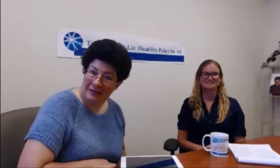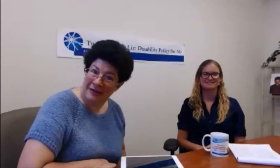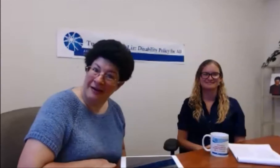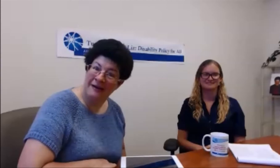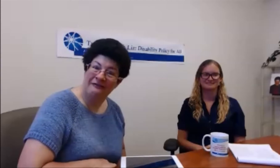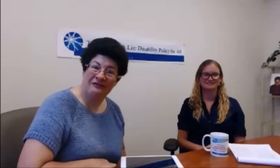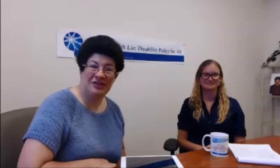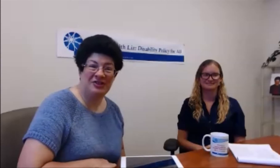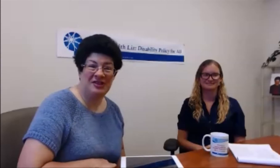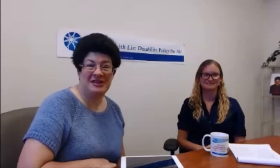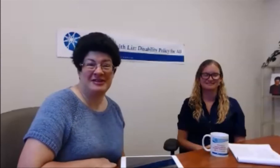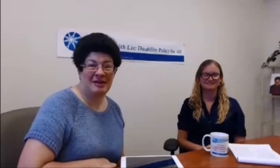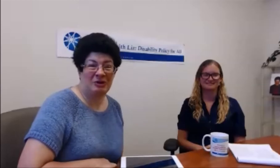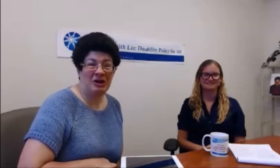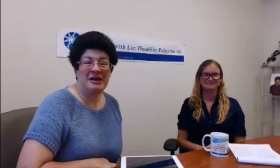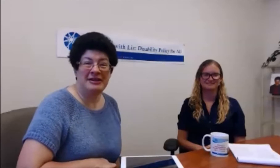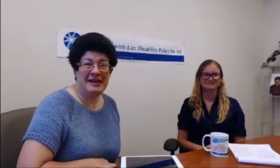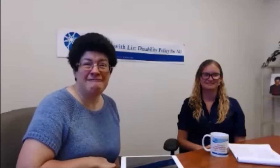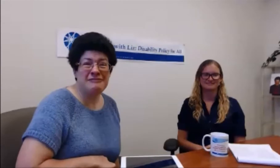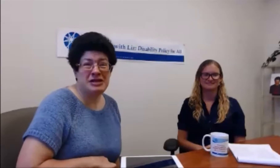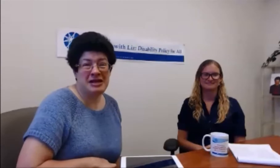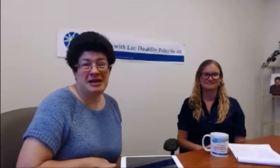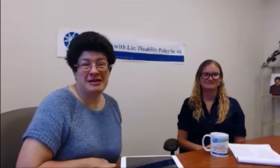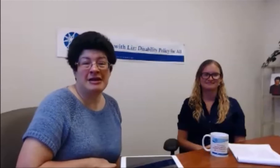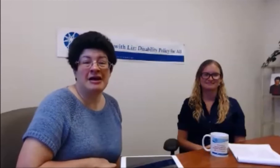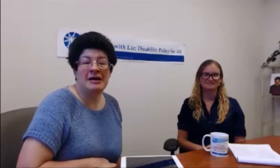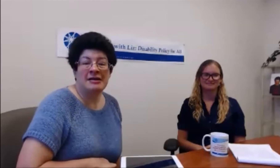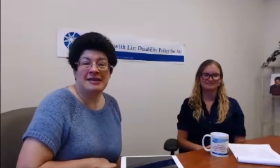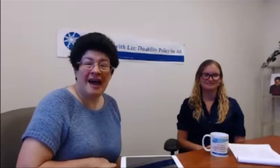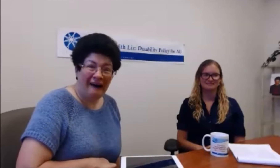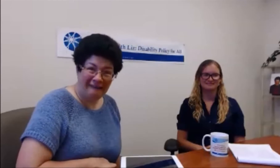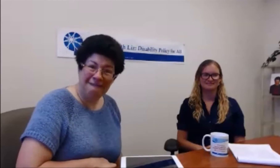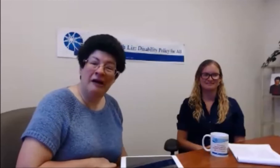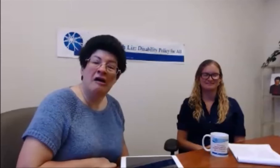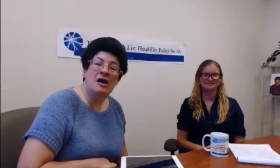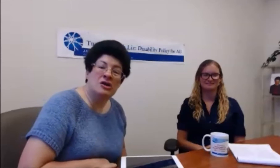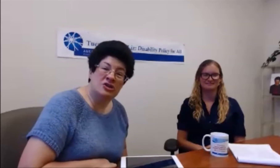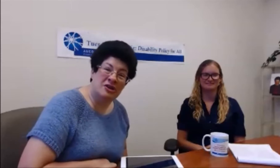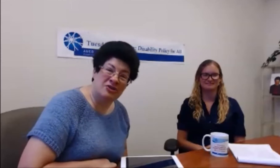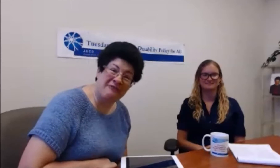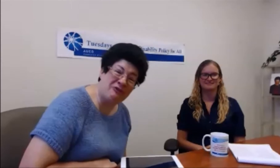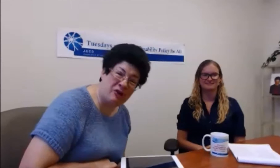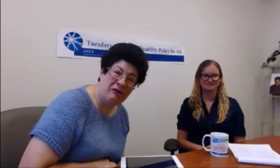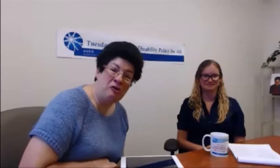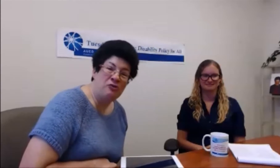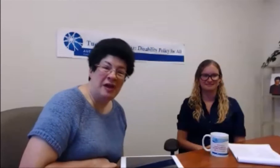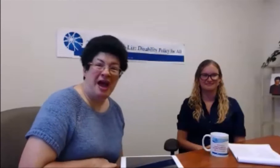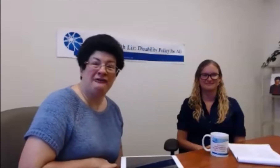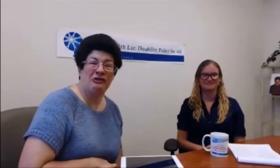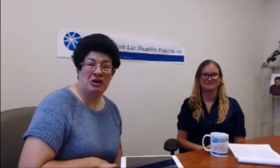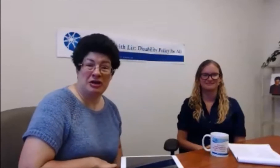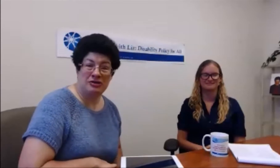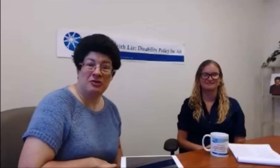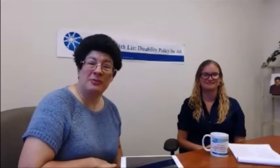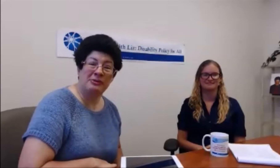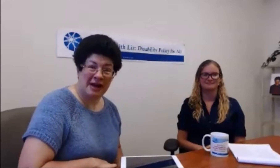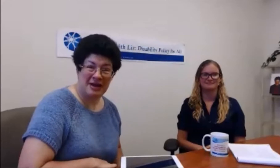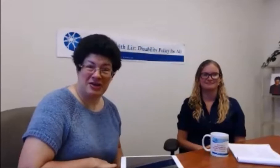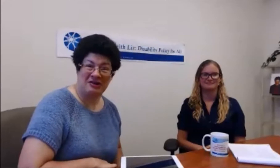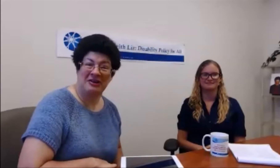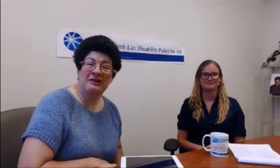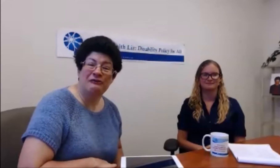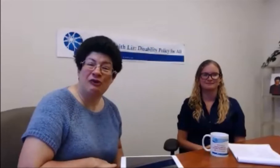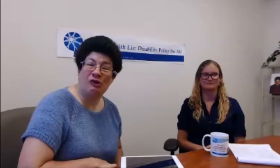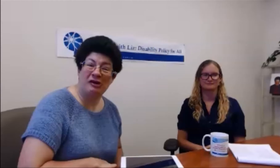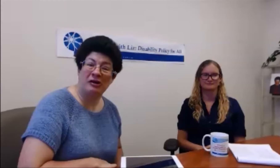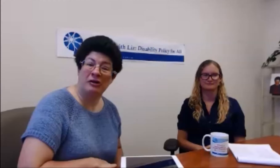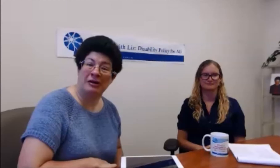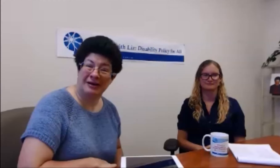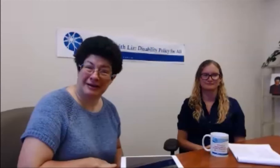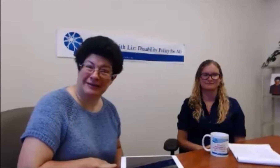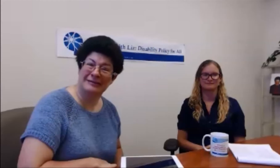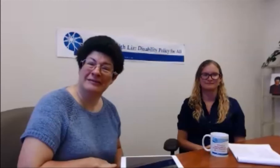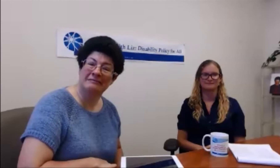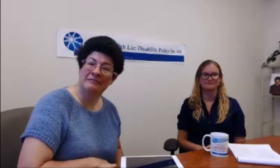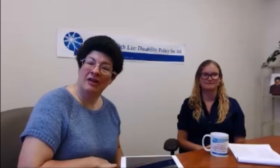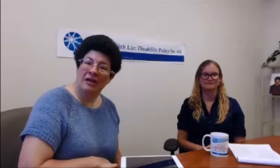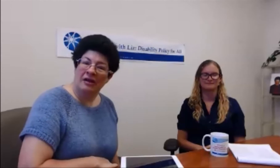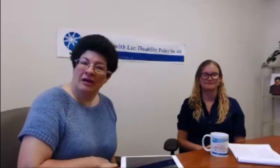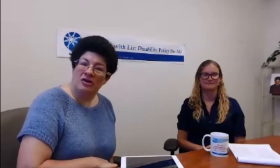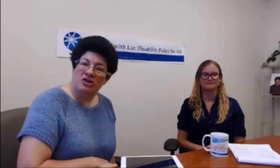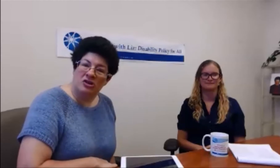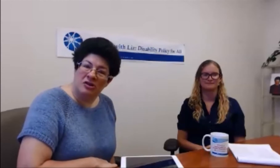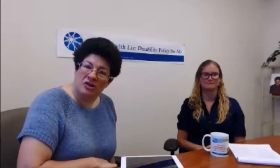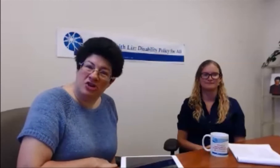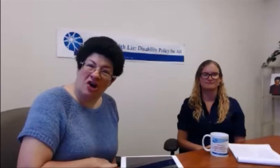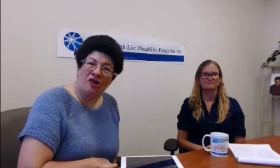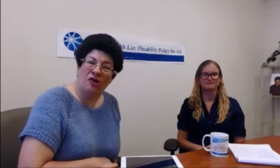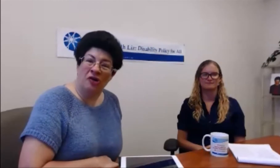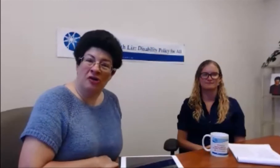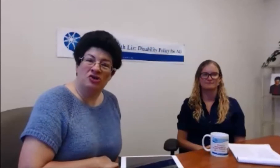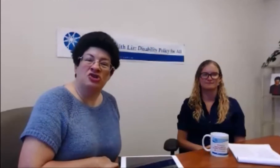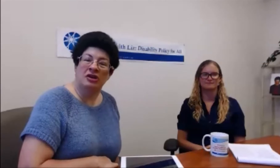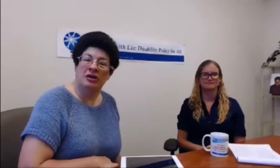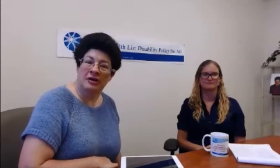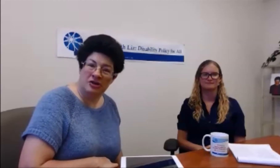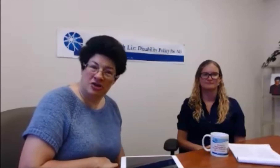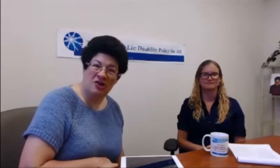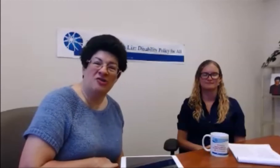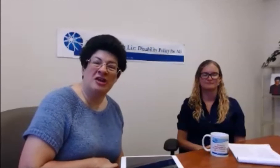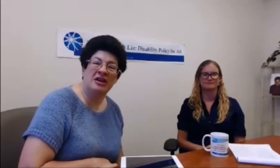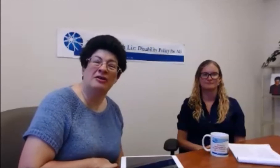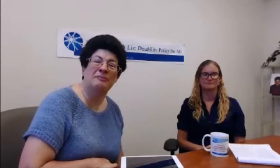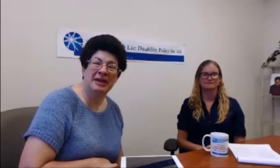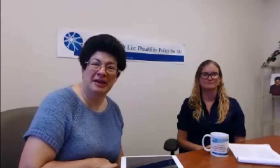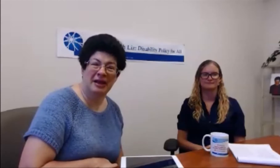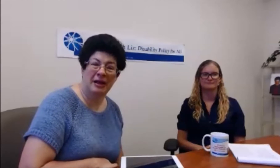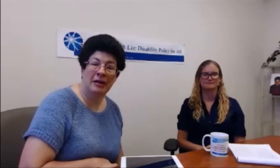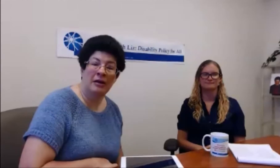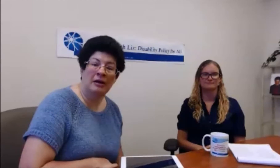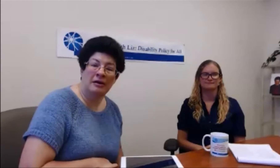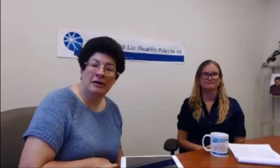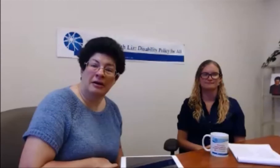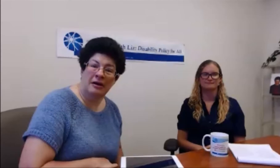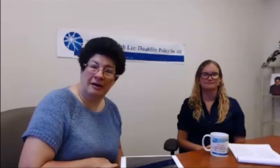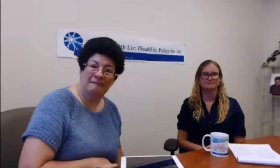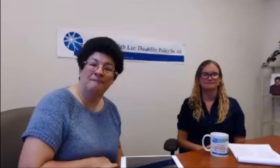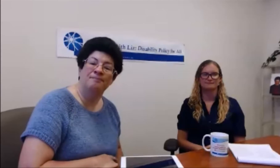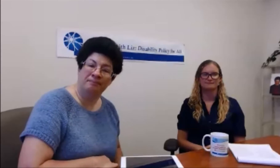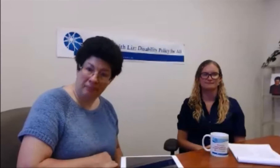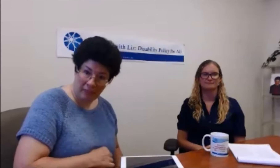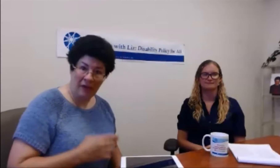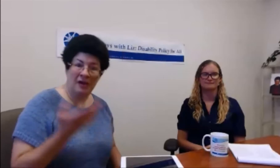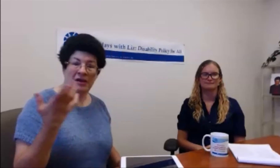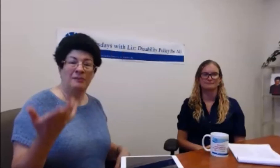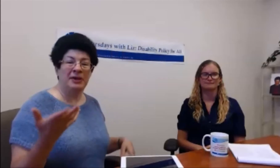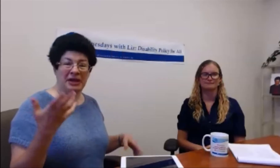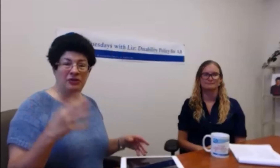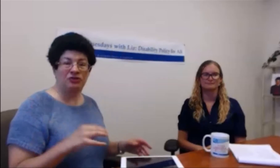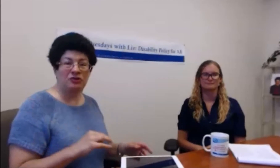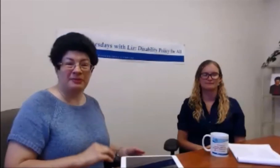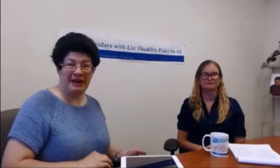summer. Tiffany is deaf, so therefore we have an interpreter for her, so he’ll be interpreting